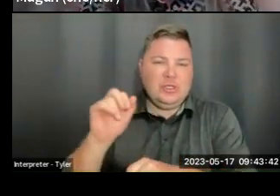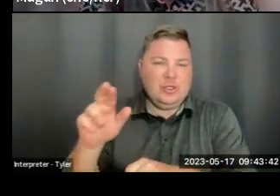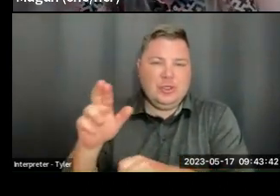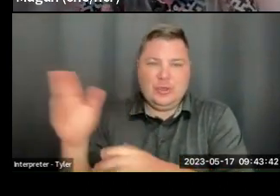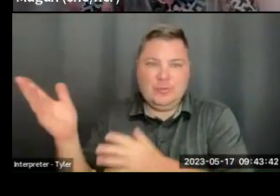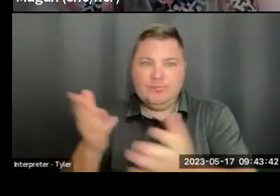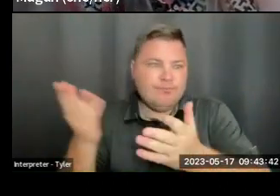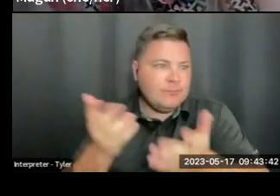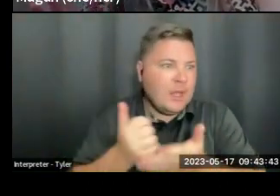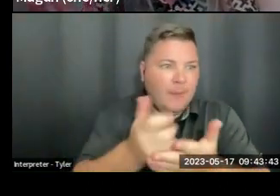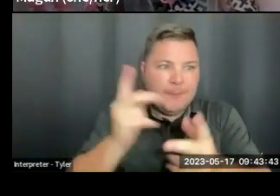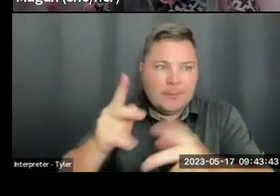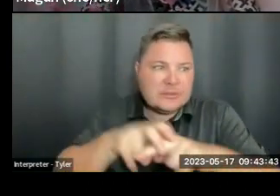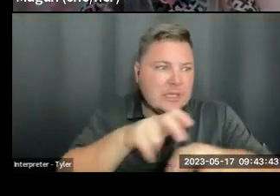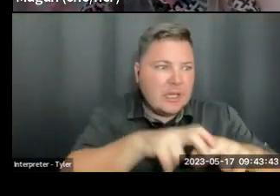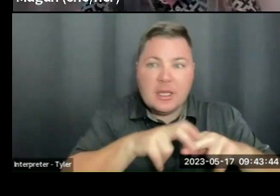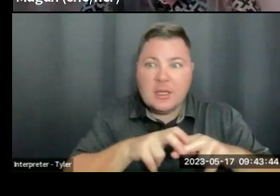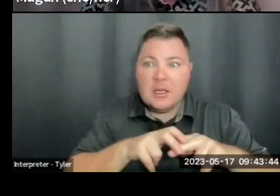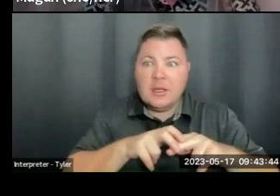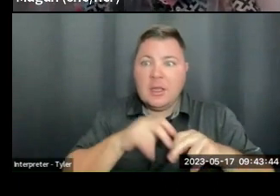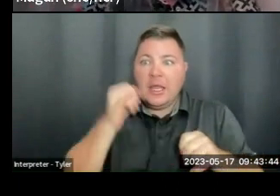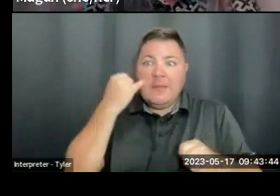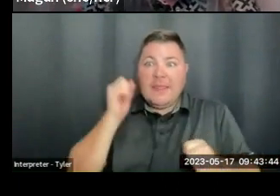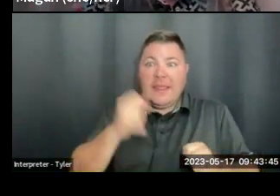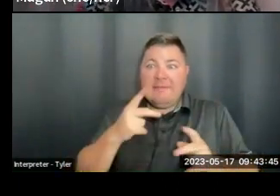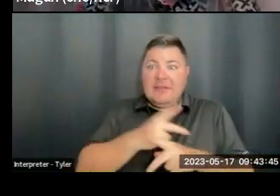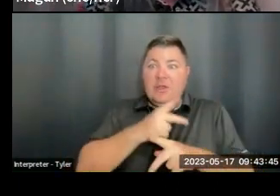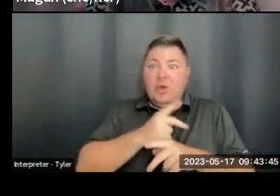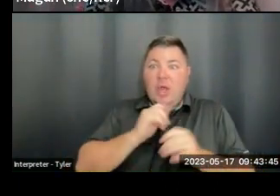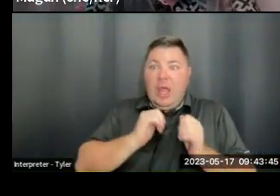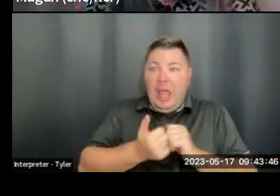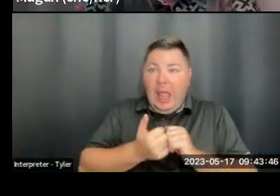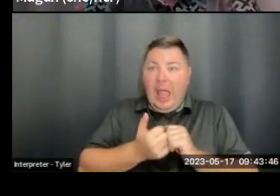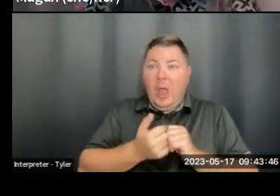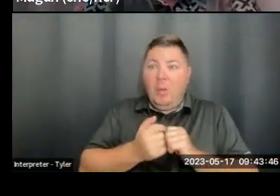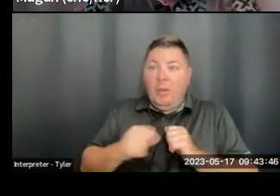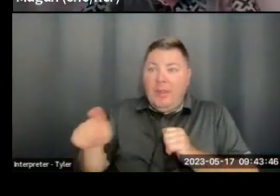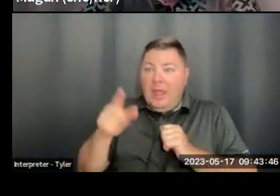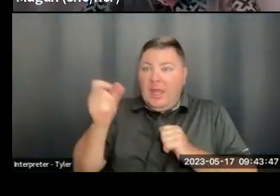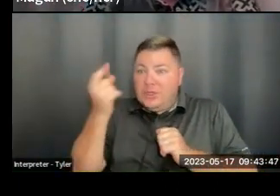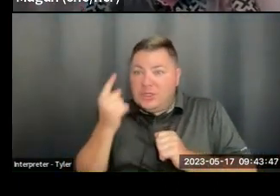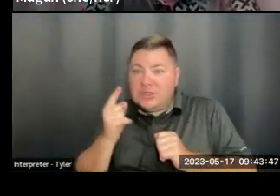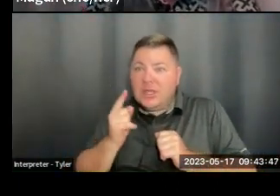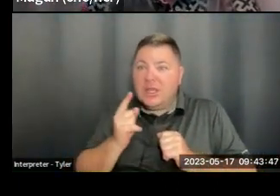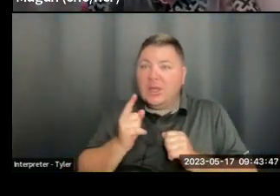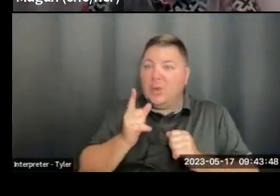ushers. If they can figure out how their